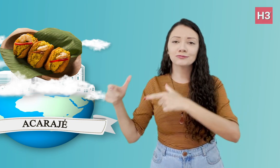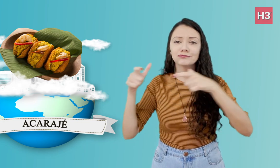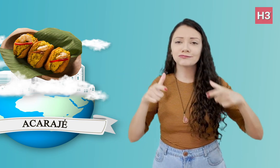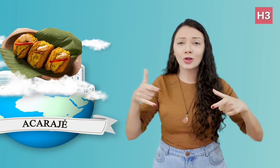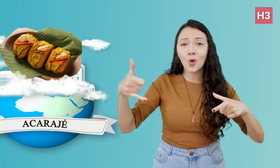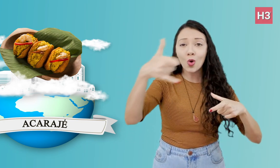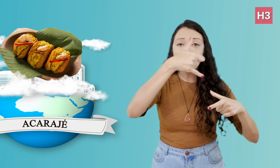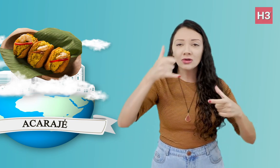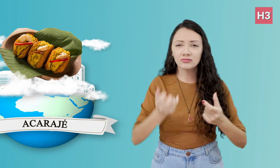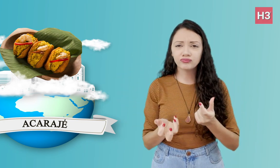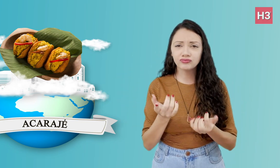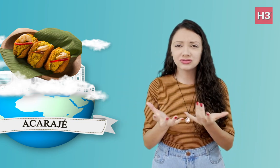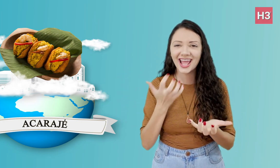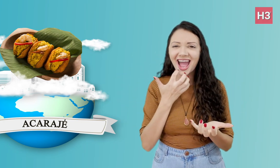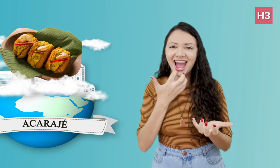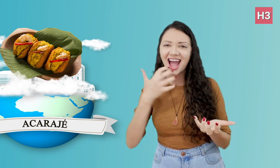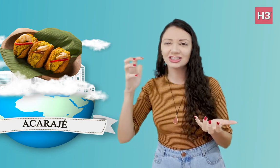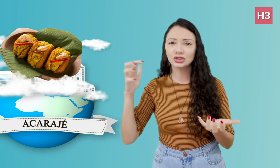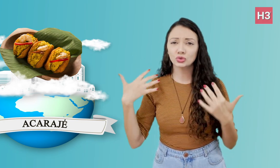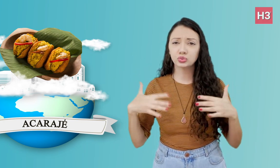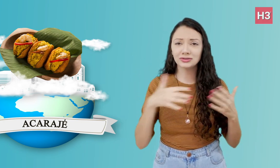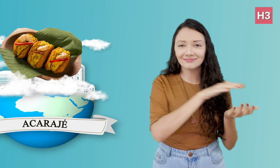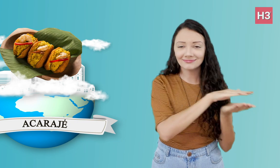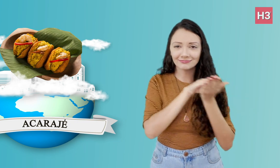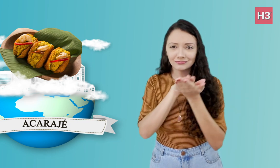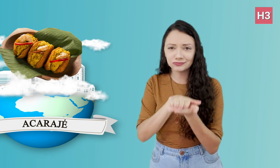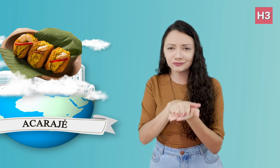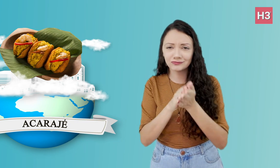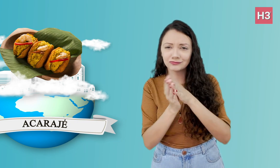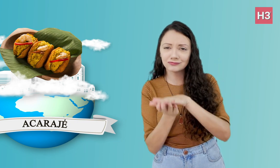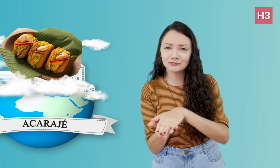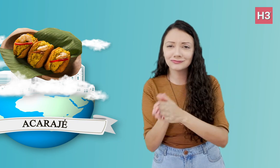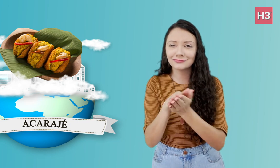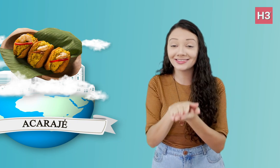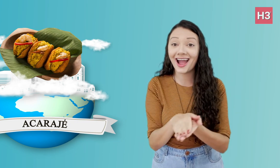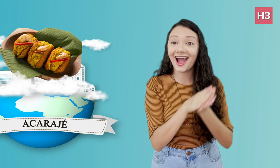palm oil and salt.